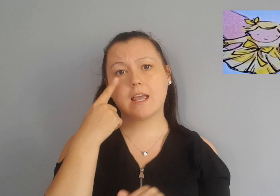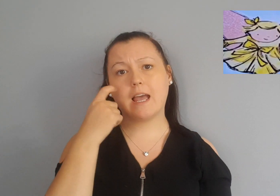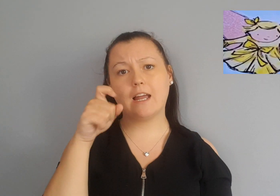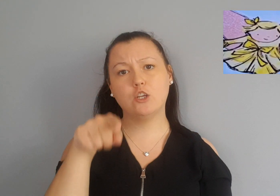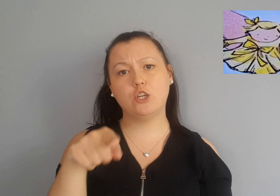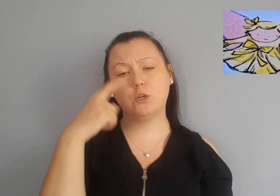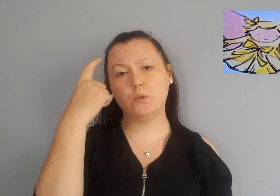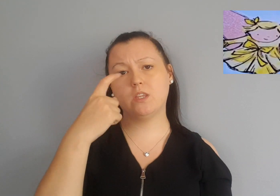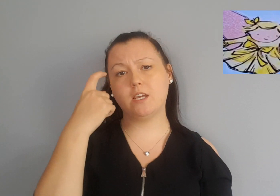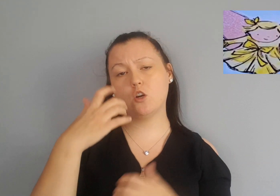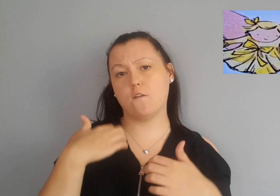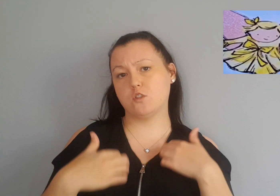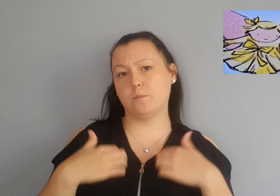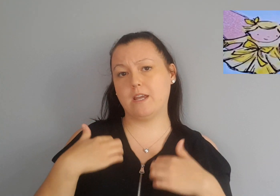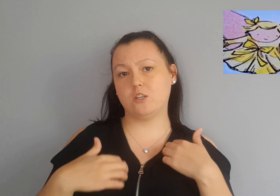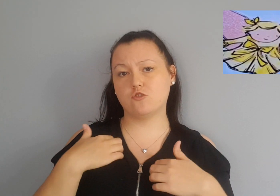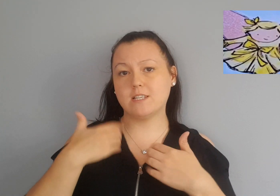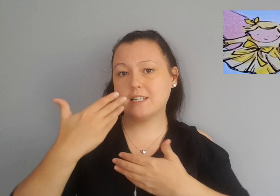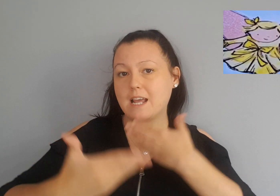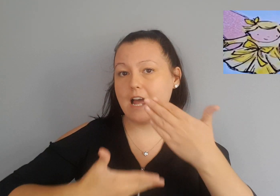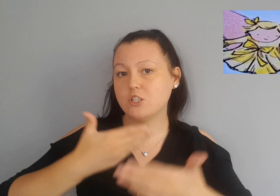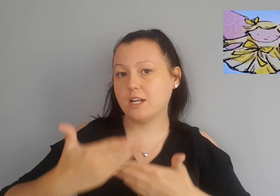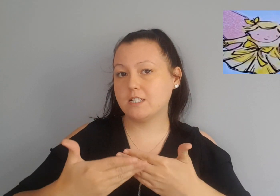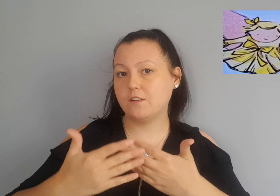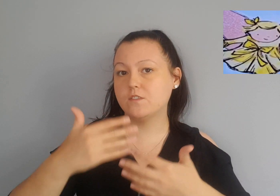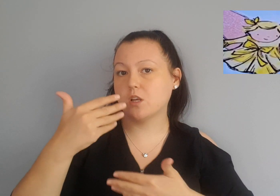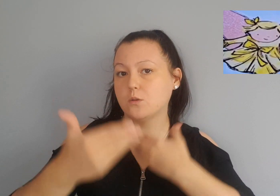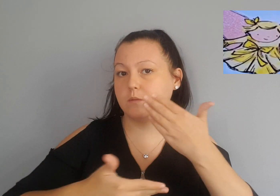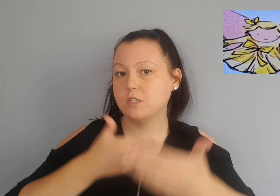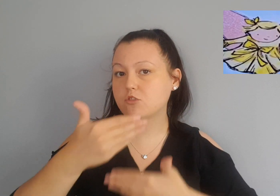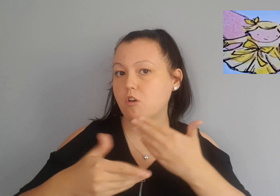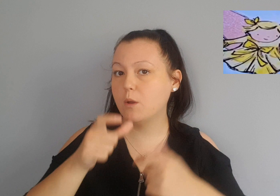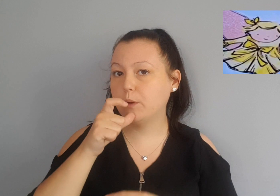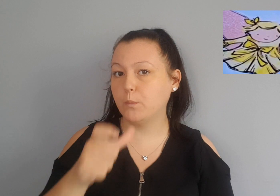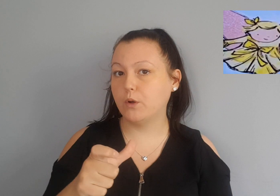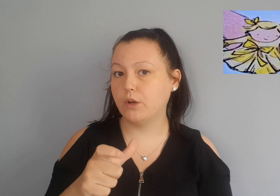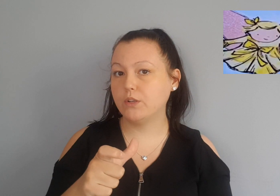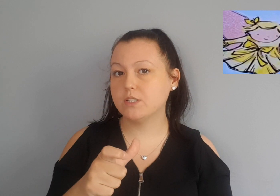Can you think of some interesting adjectives? So some describing words.